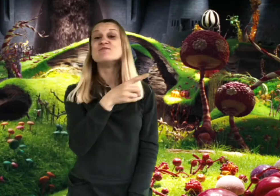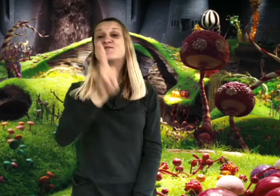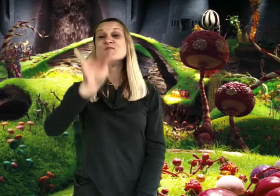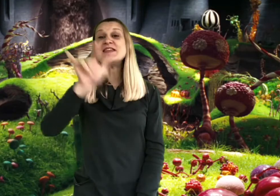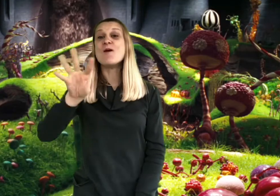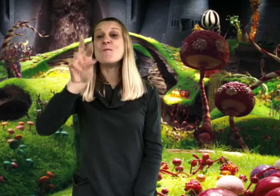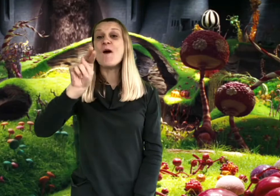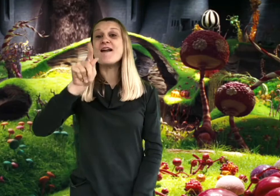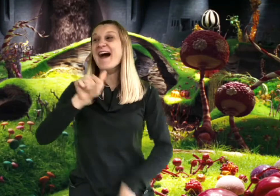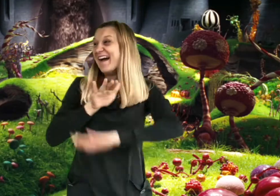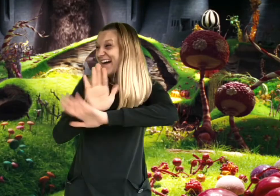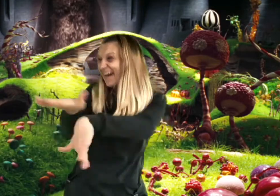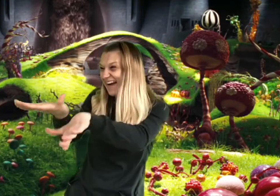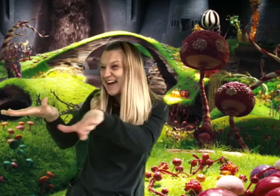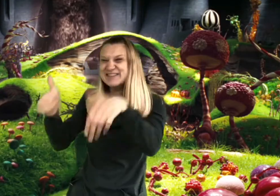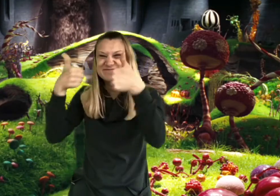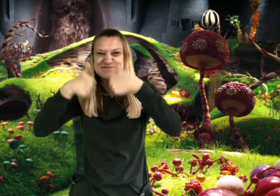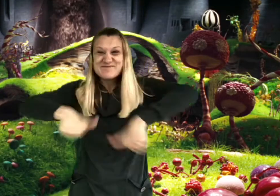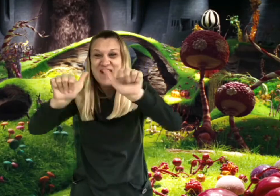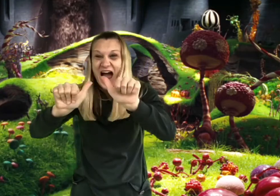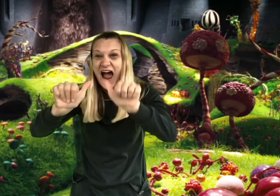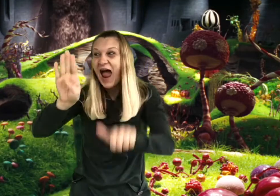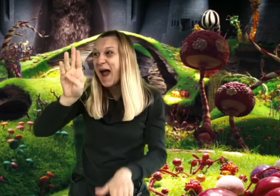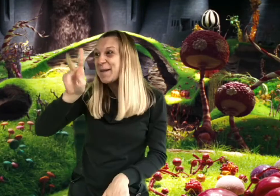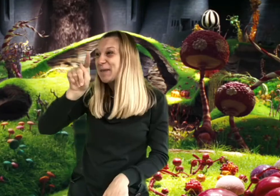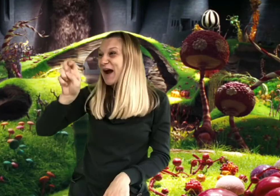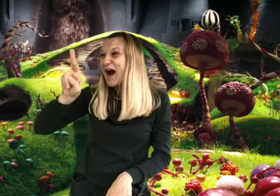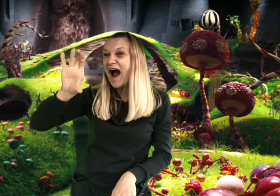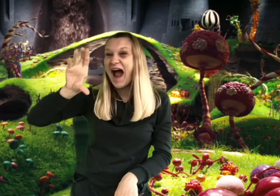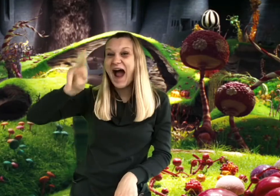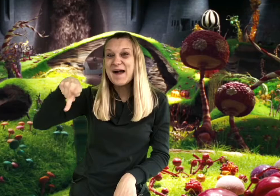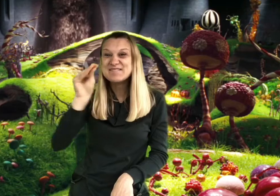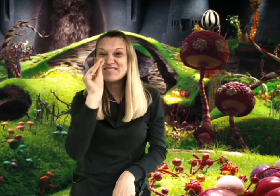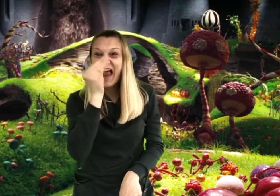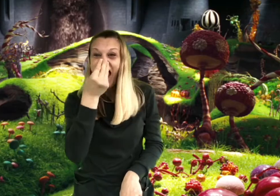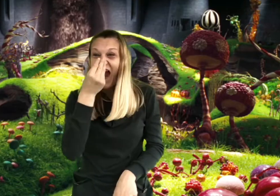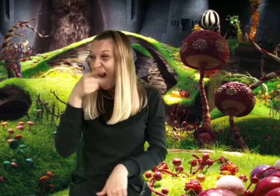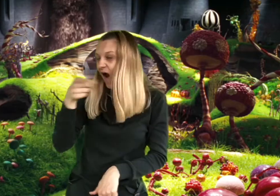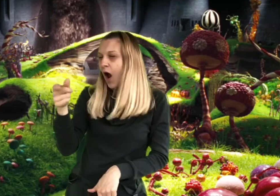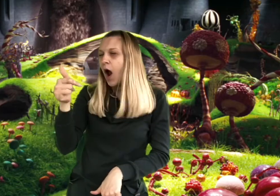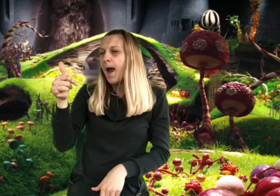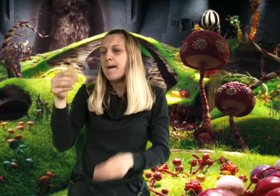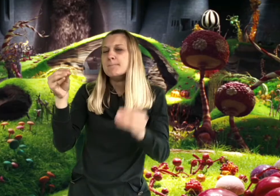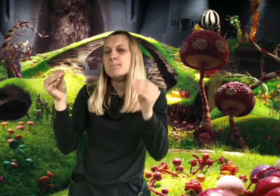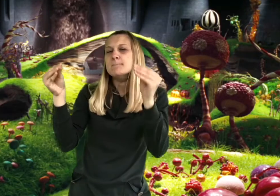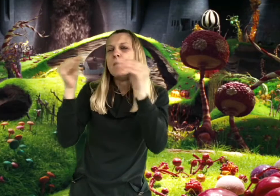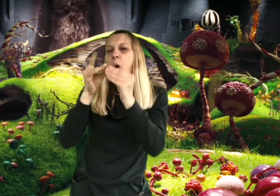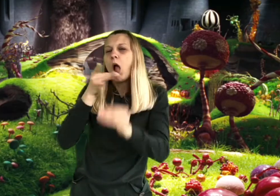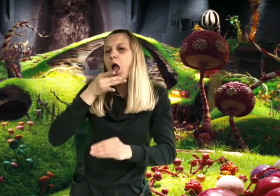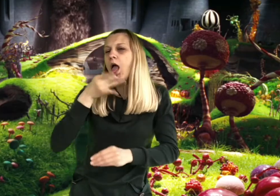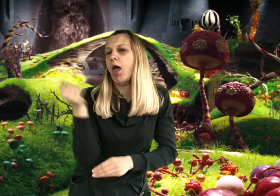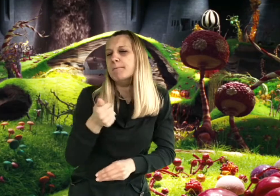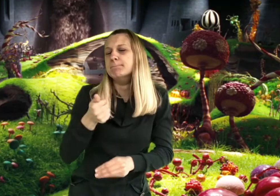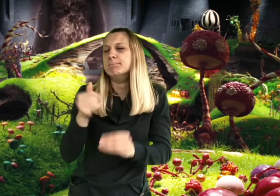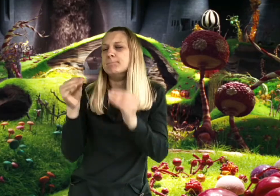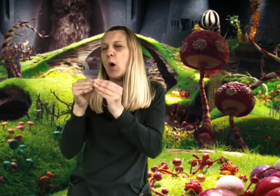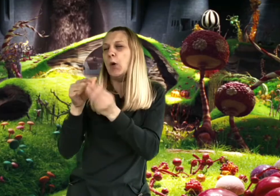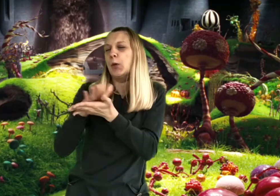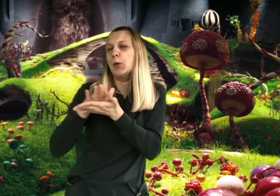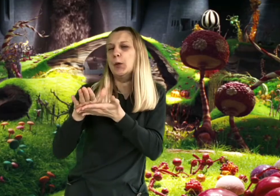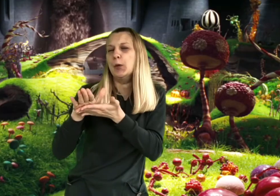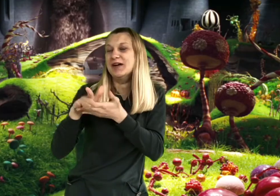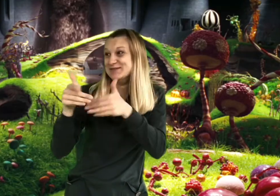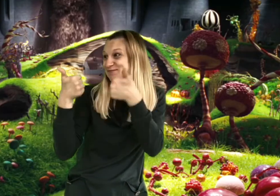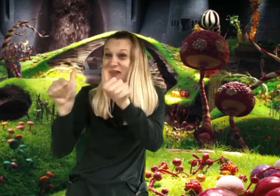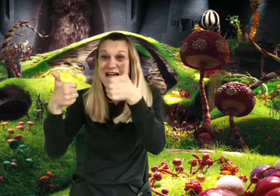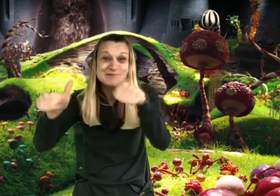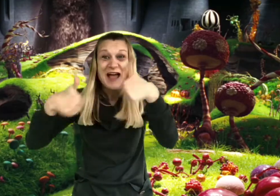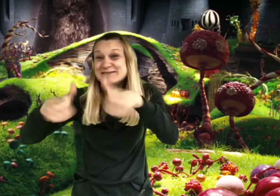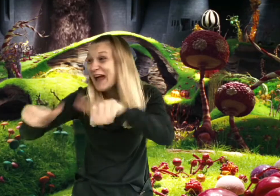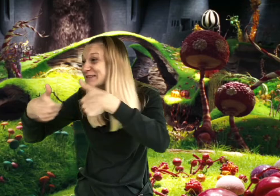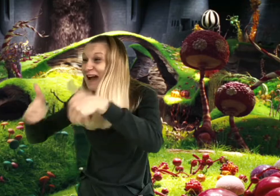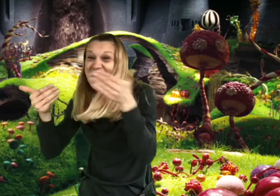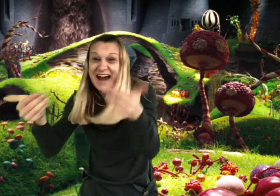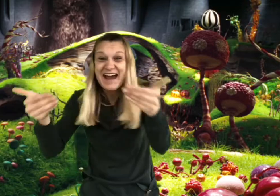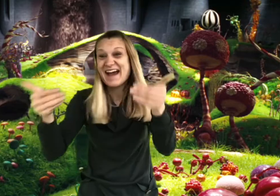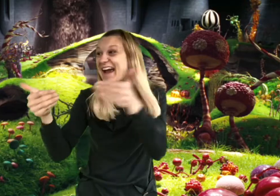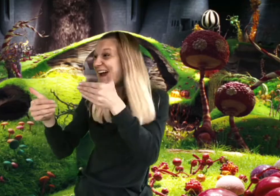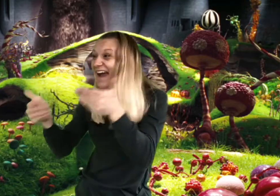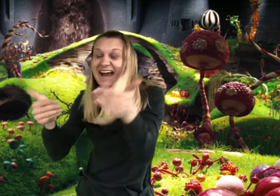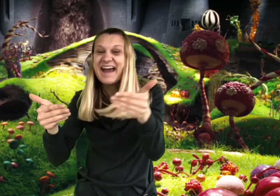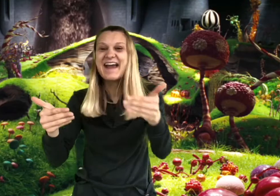"Try a buttercup!" cried Mr. Wonka. "They’re even more delicious and nicer! Try it!"